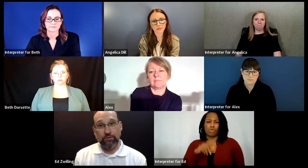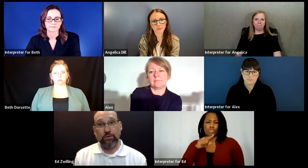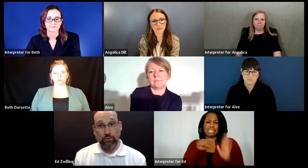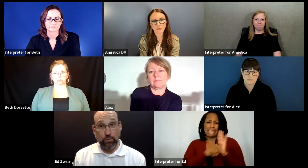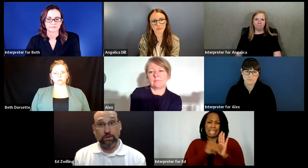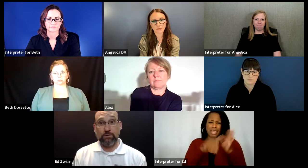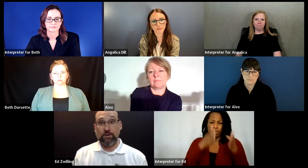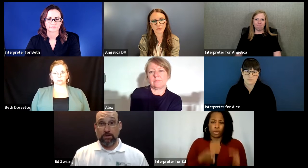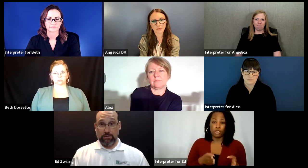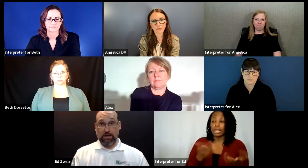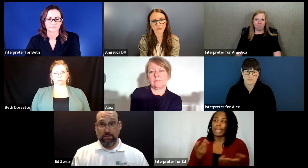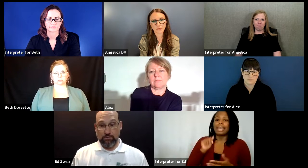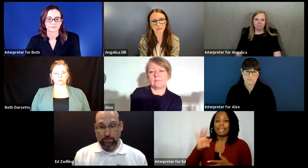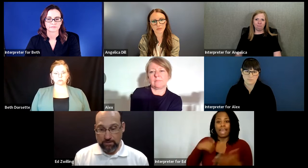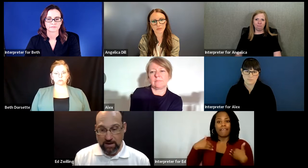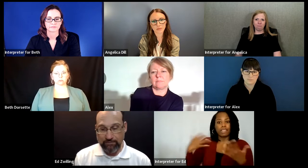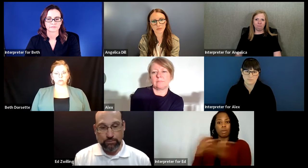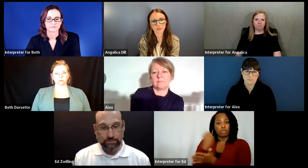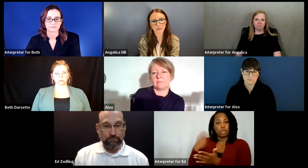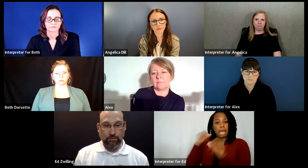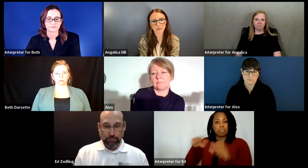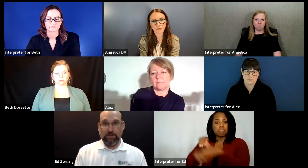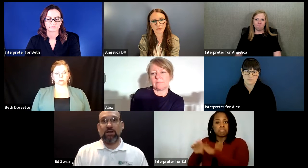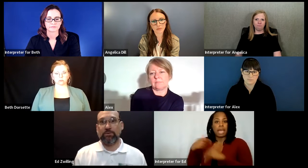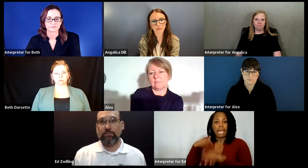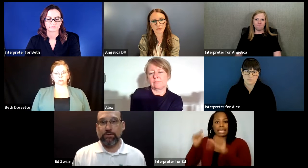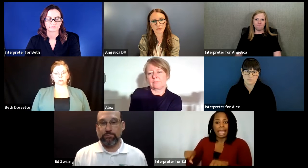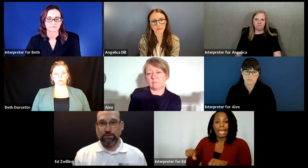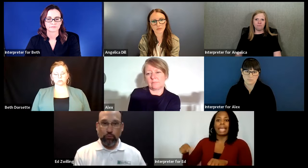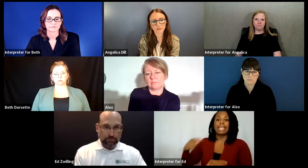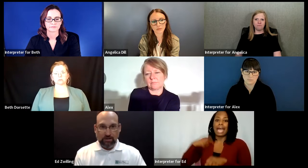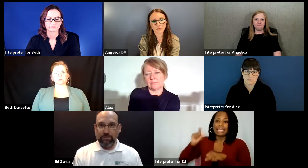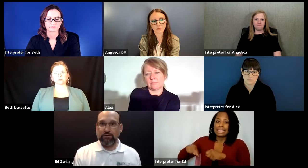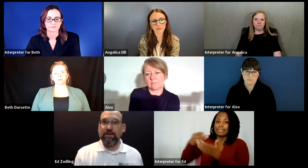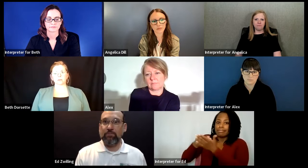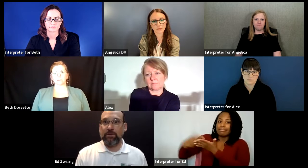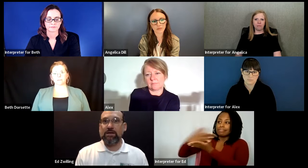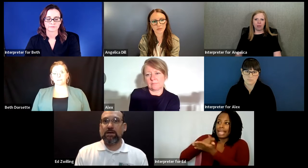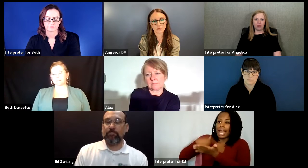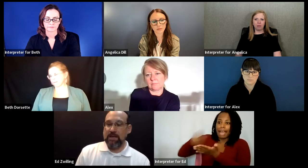your foot in the door and you have to preserve your income to support yourself and your family.